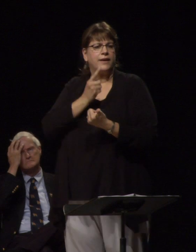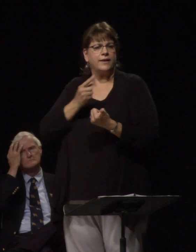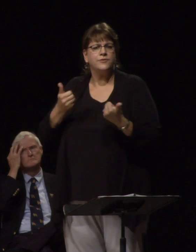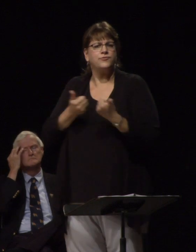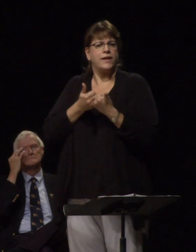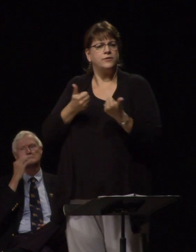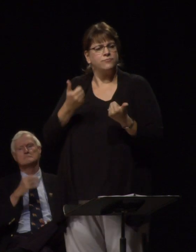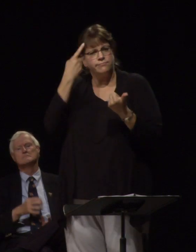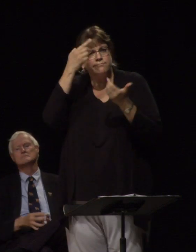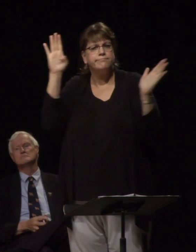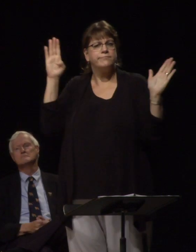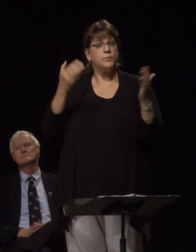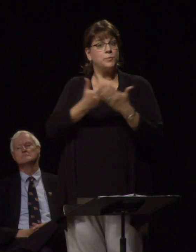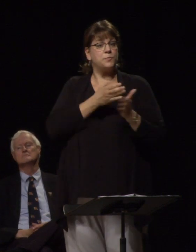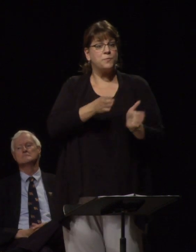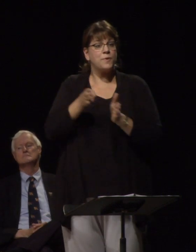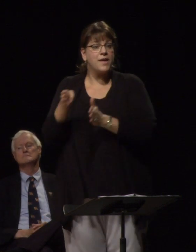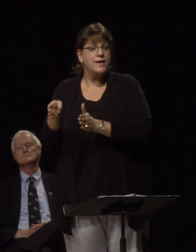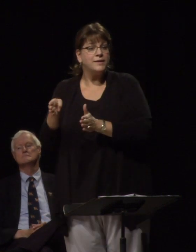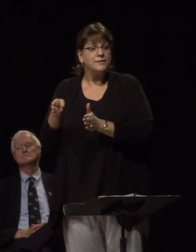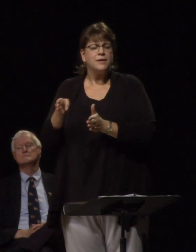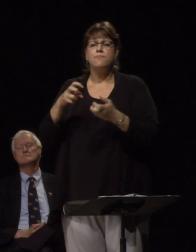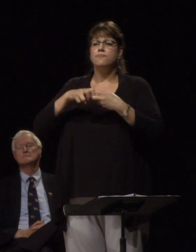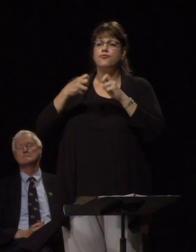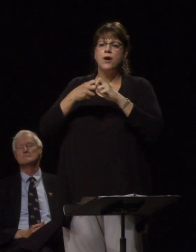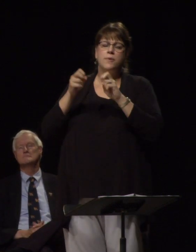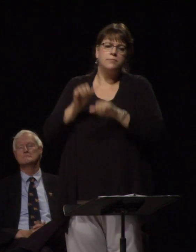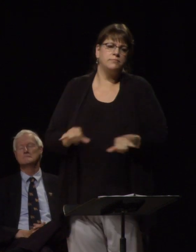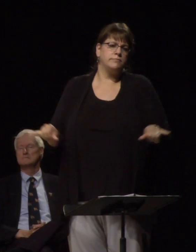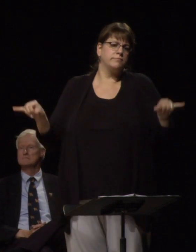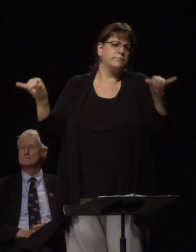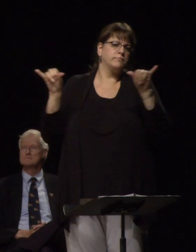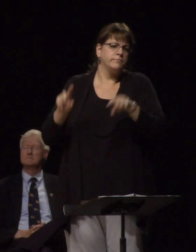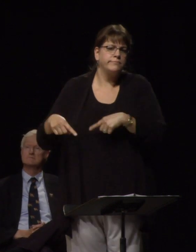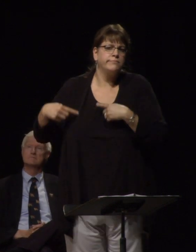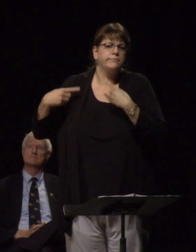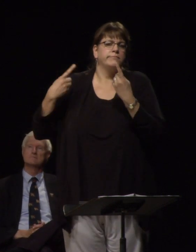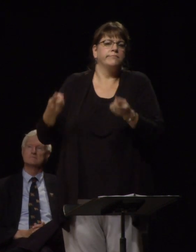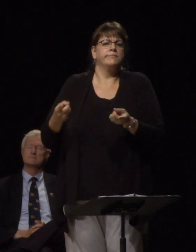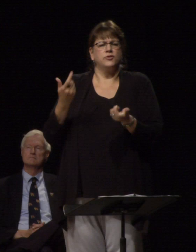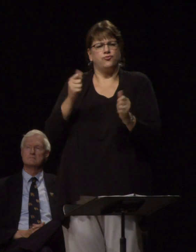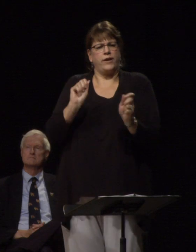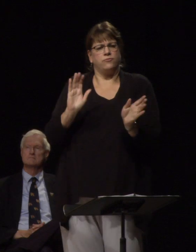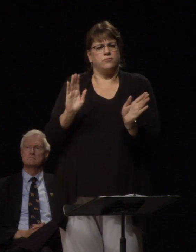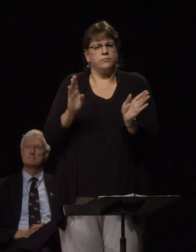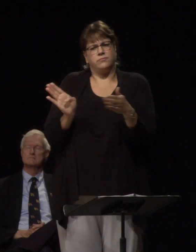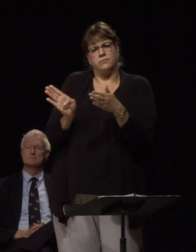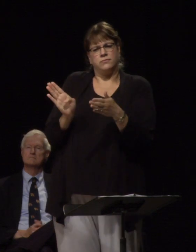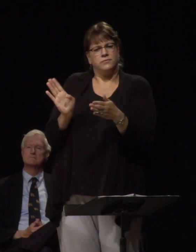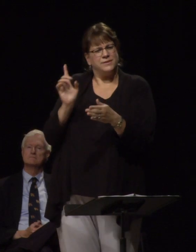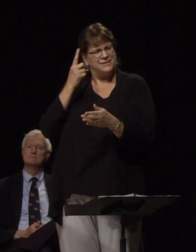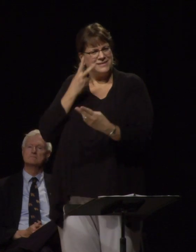IN NEW WAYS, TO TACKLE OLD AND ENDURING PROBLEMS IN NEW WAYS. ALL OF THIS IS NOT JUST PIE IN